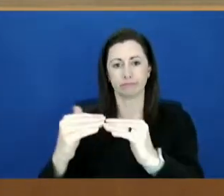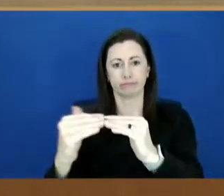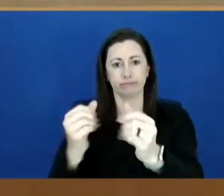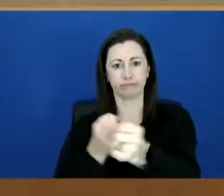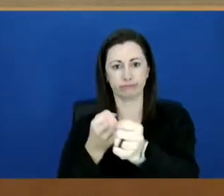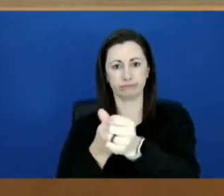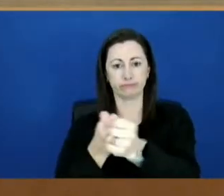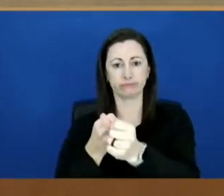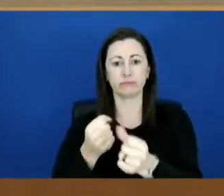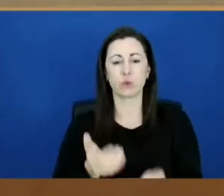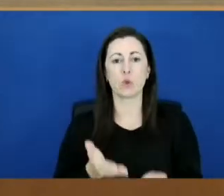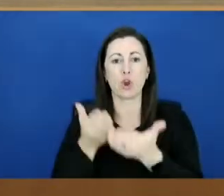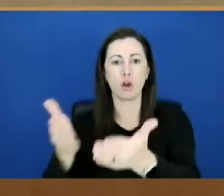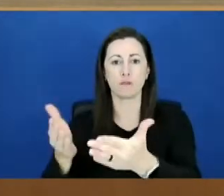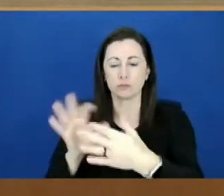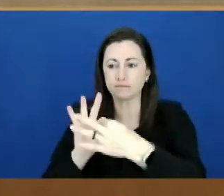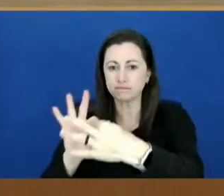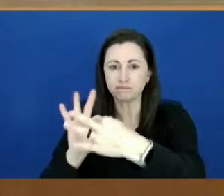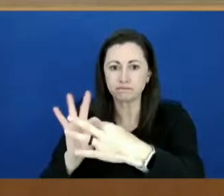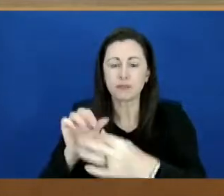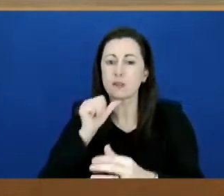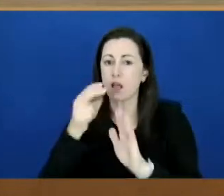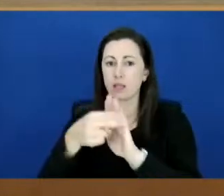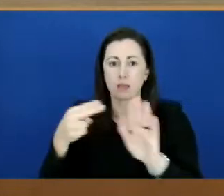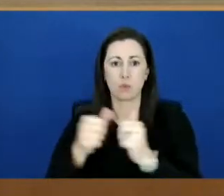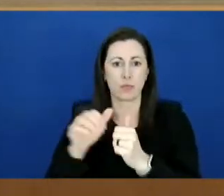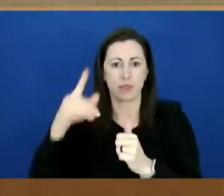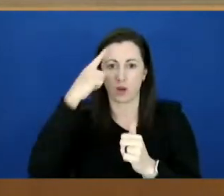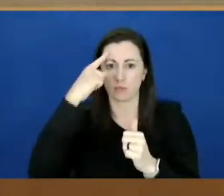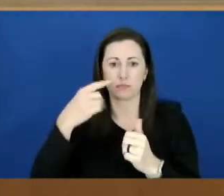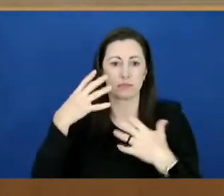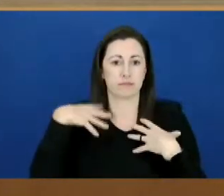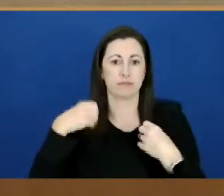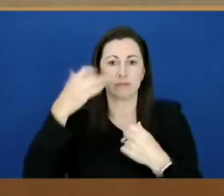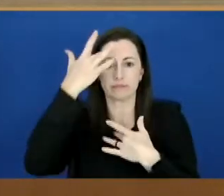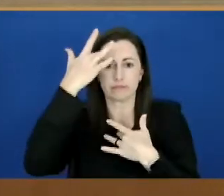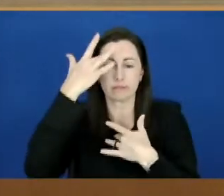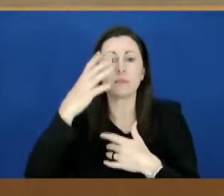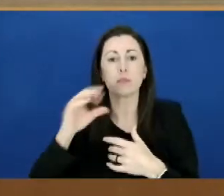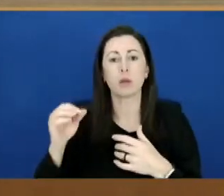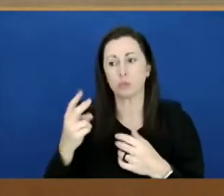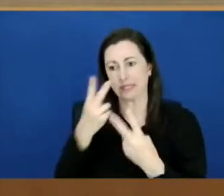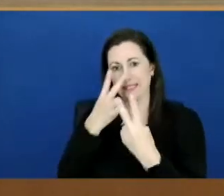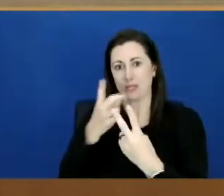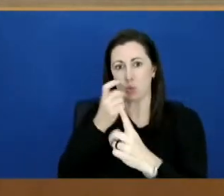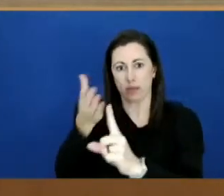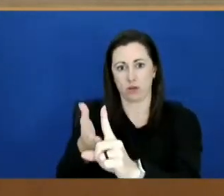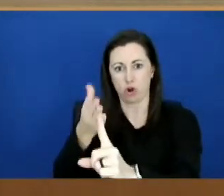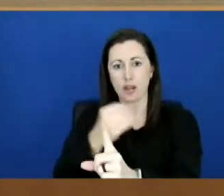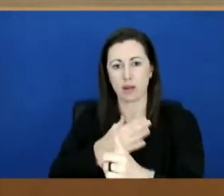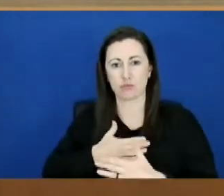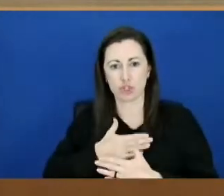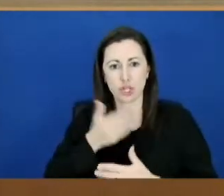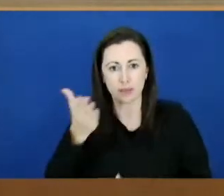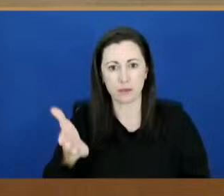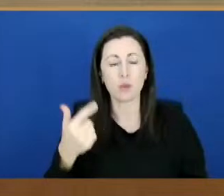AUTHENTIC PEER SUPPORT, RELATIONSHIPS THAT ARE ROOTED IN